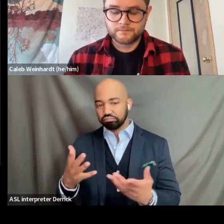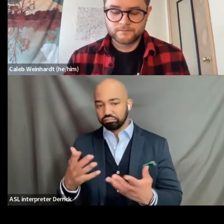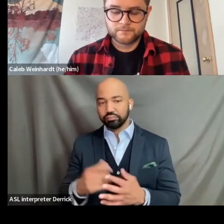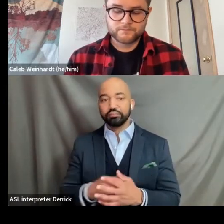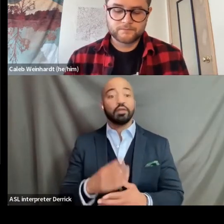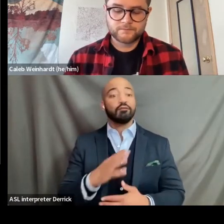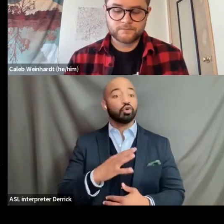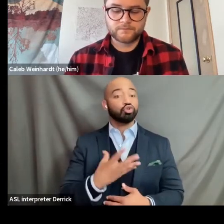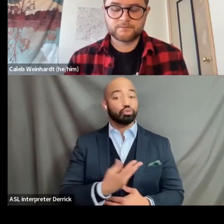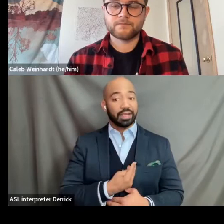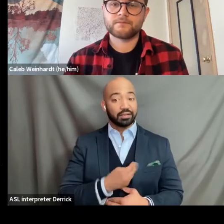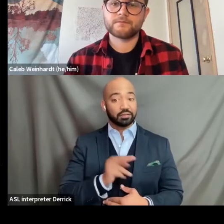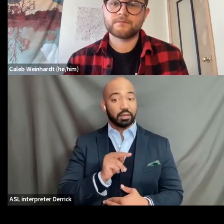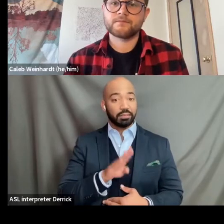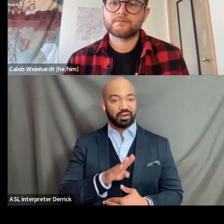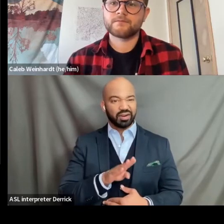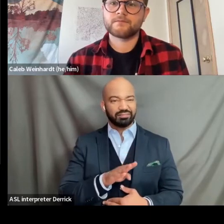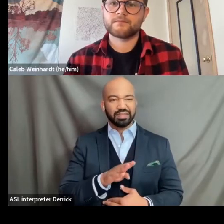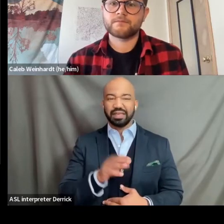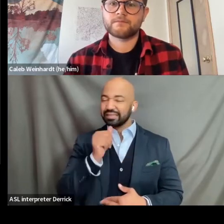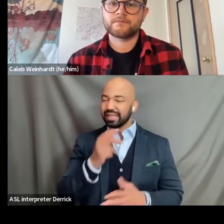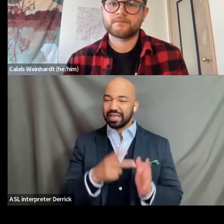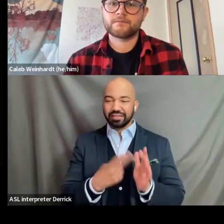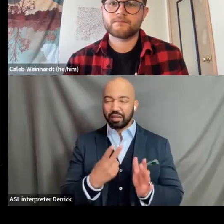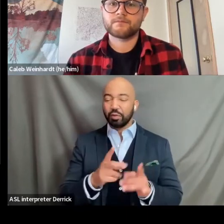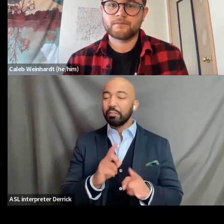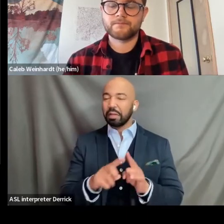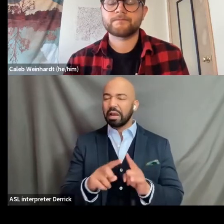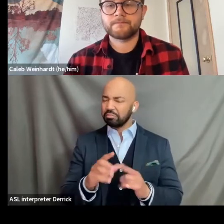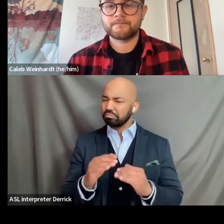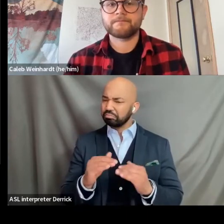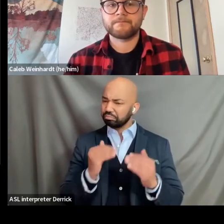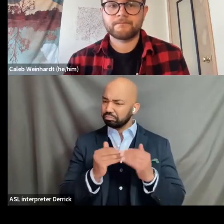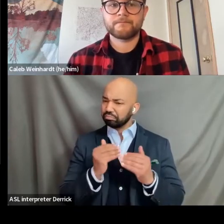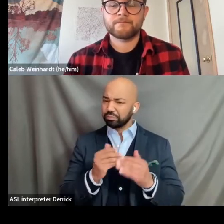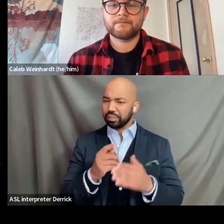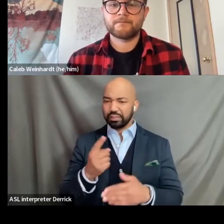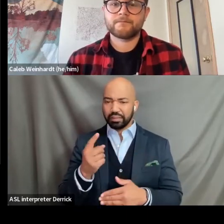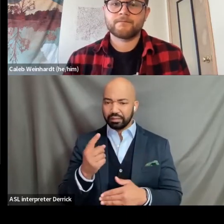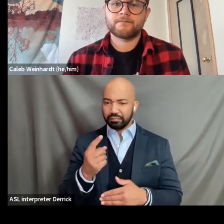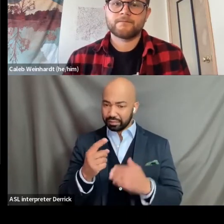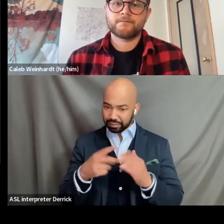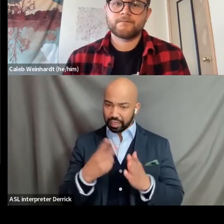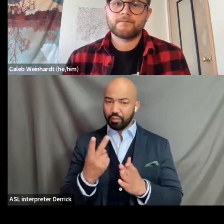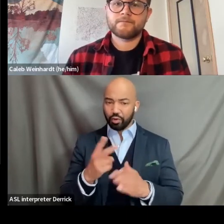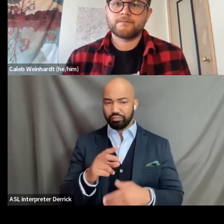For trans folks it's not quite double but it's at 38%. So there's a bunch of folks that are young